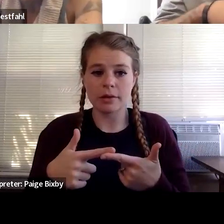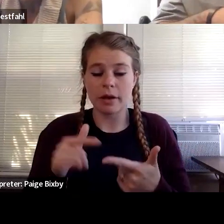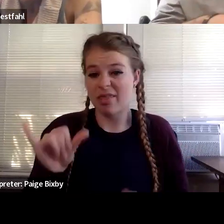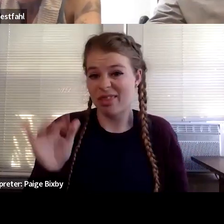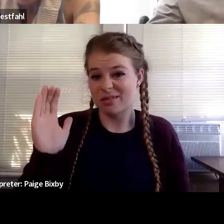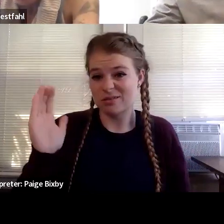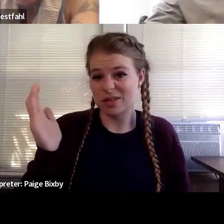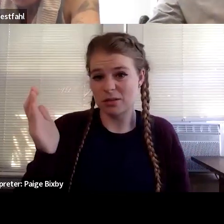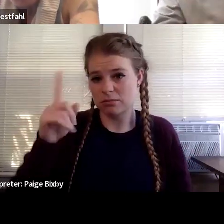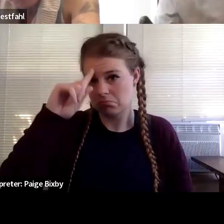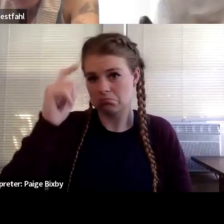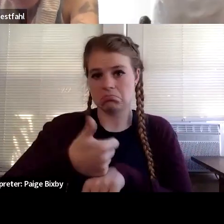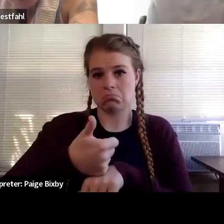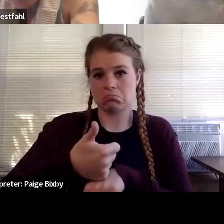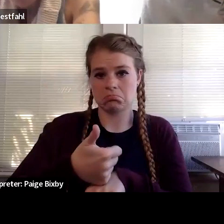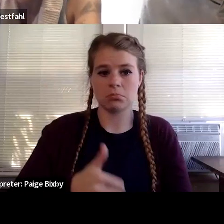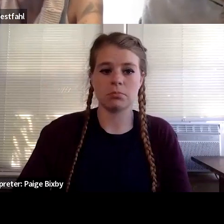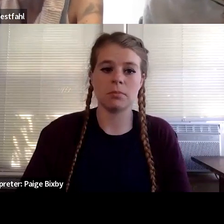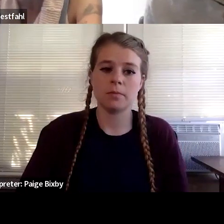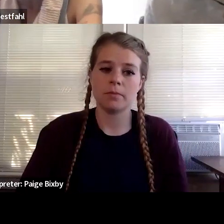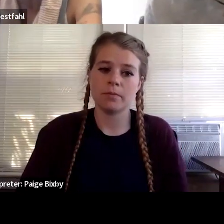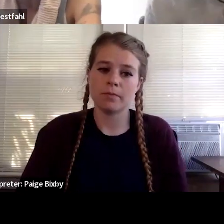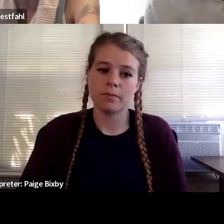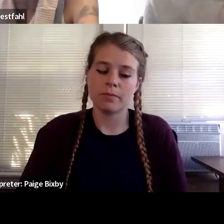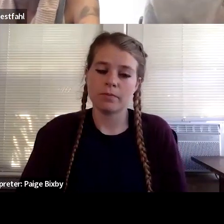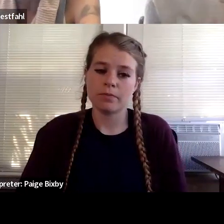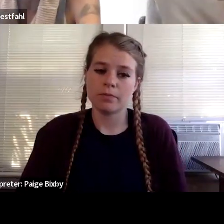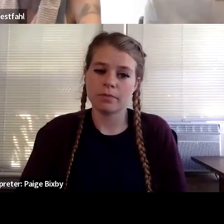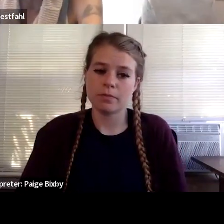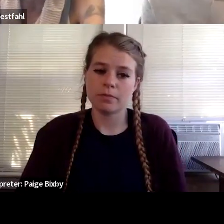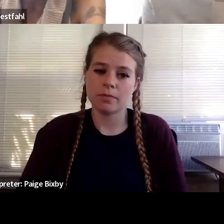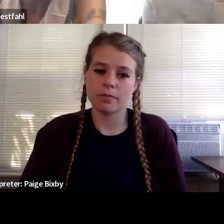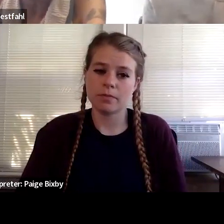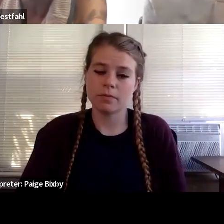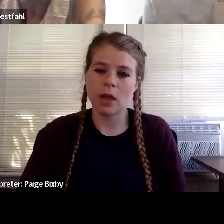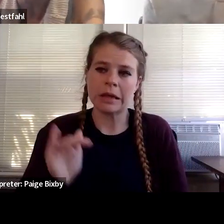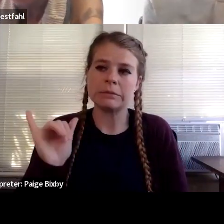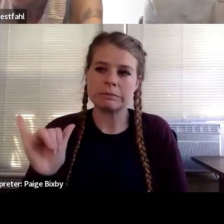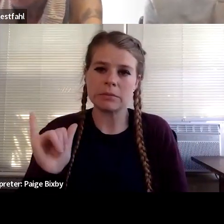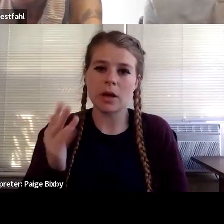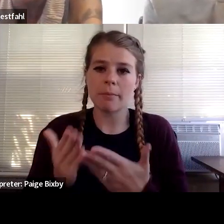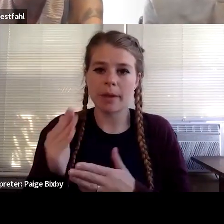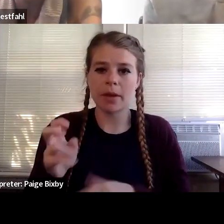so you know, hell-bent on doing, then, you know, you might wanna get a second opinion, go to another hospital,